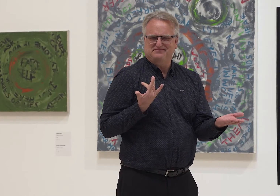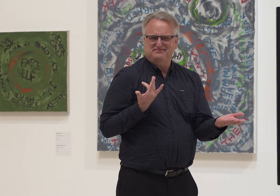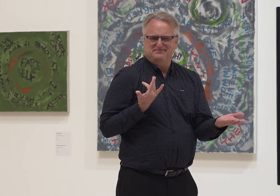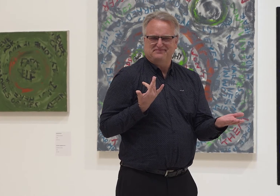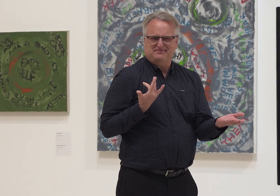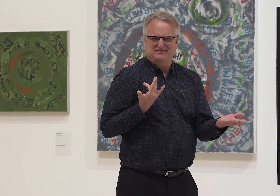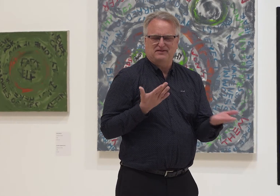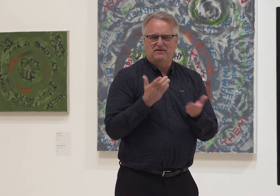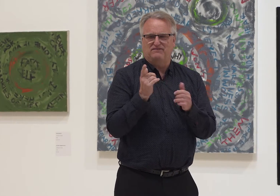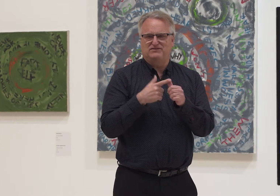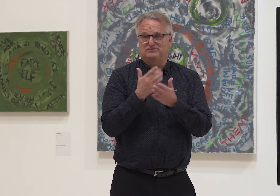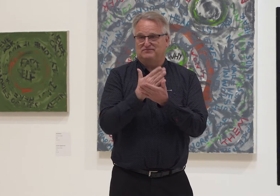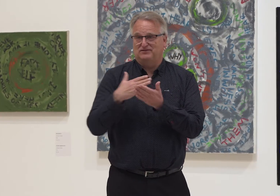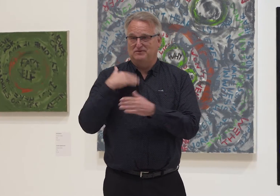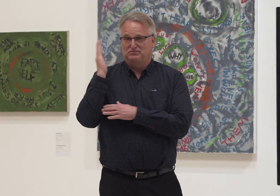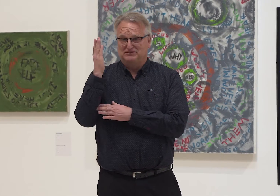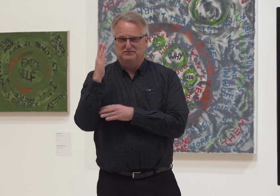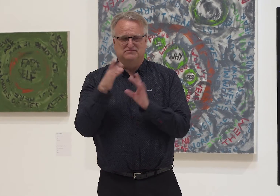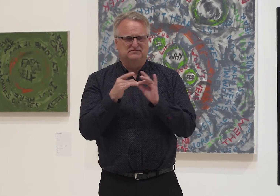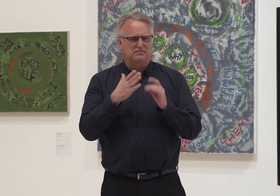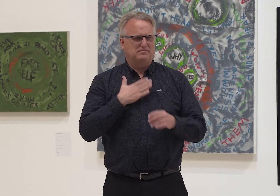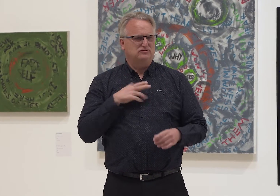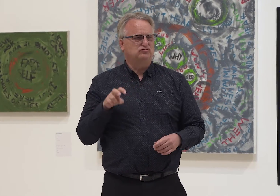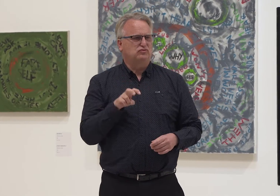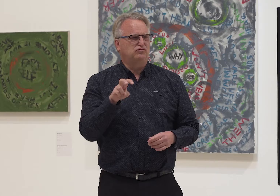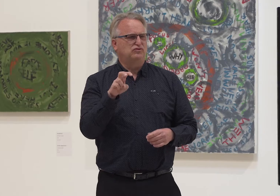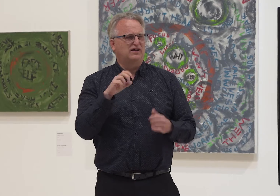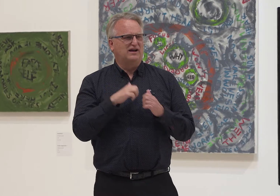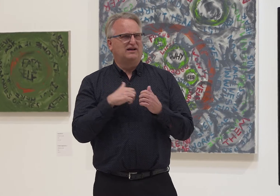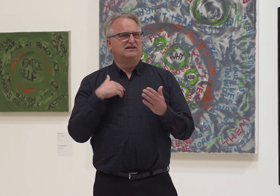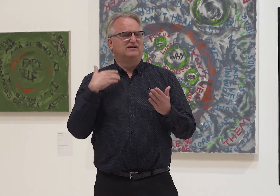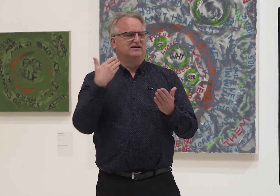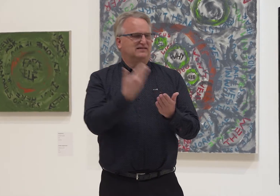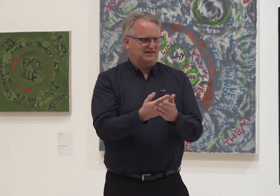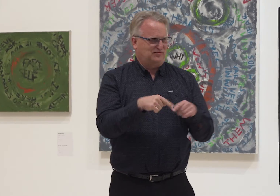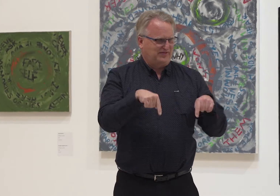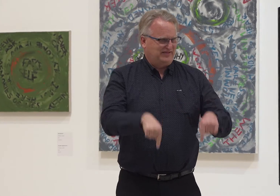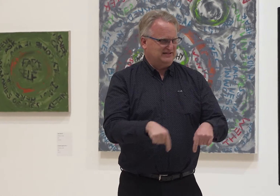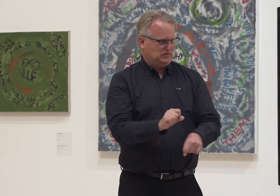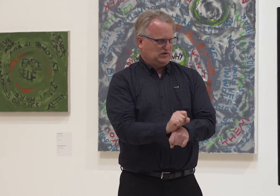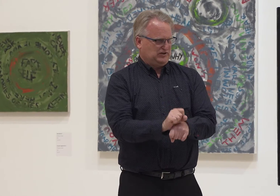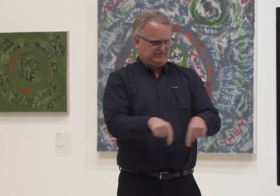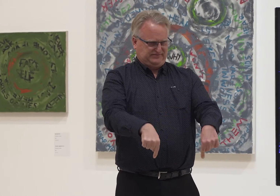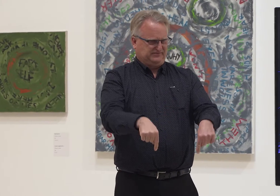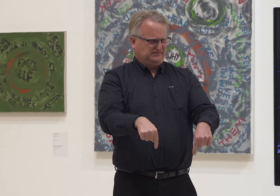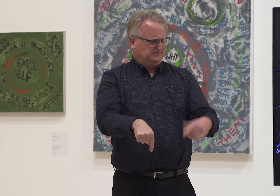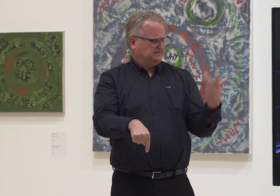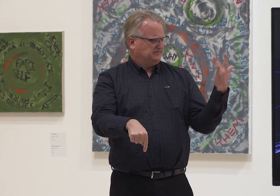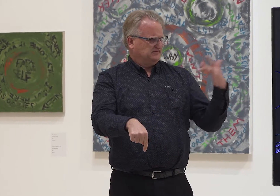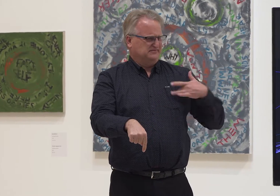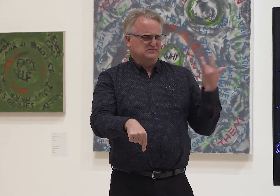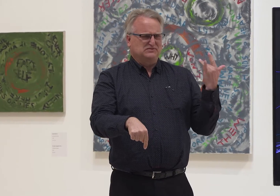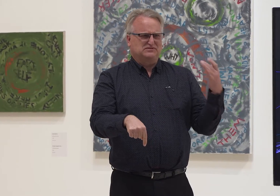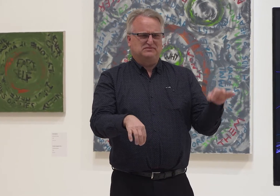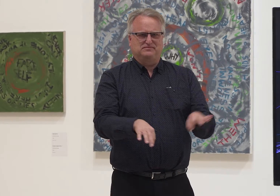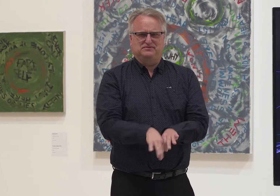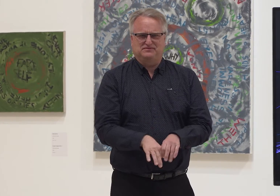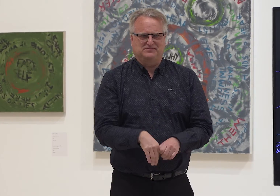You may be wondering what that means, but before I talk about that, I want to explain my journey on how I got to this place.